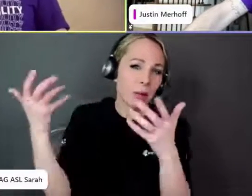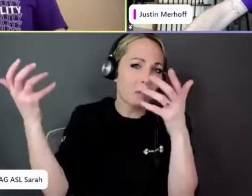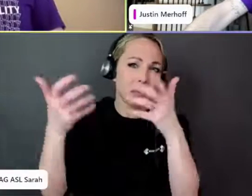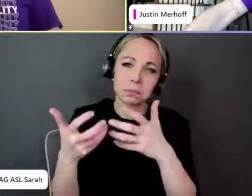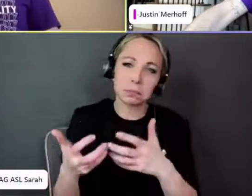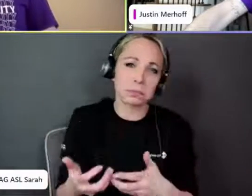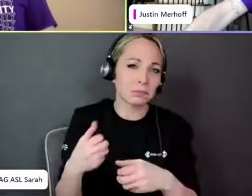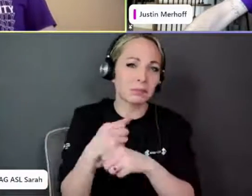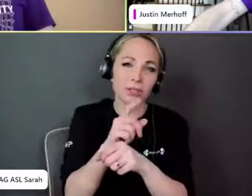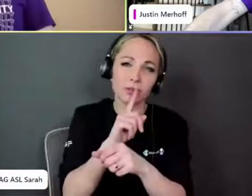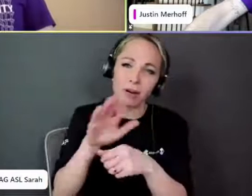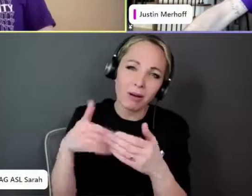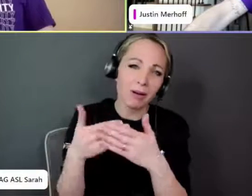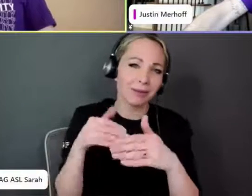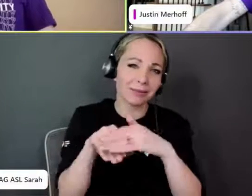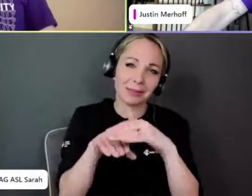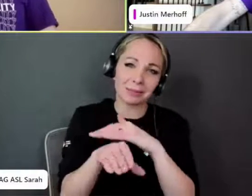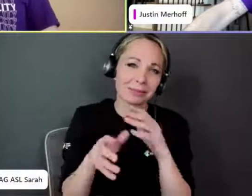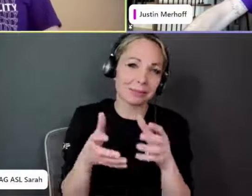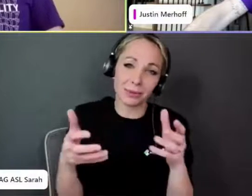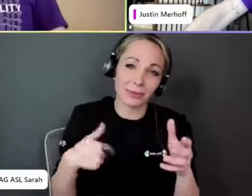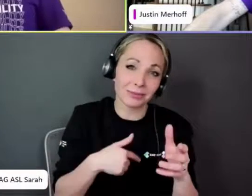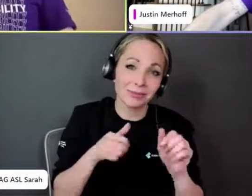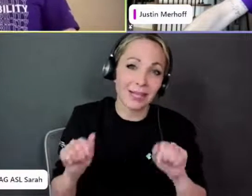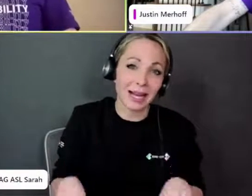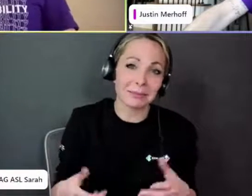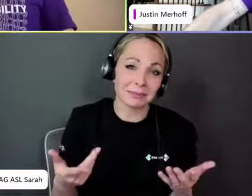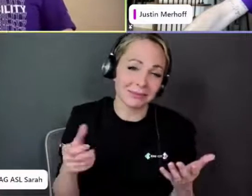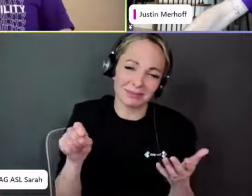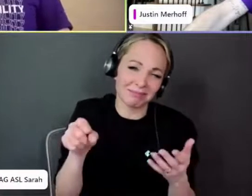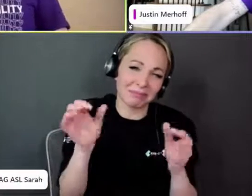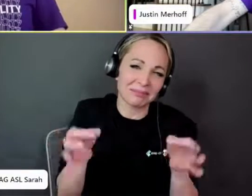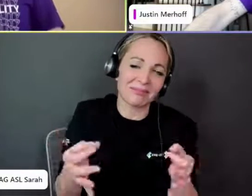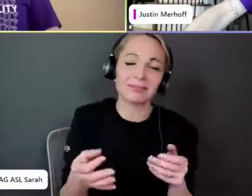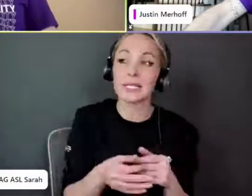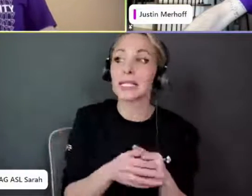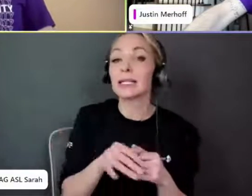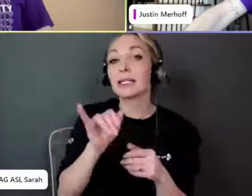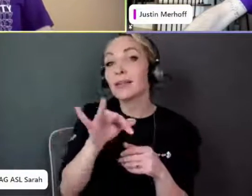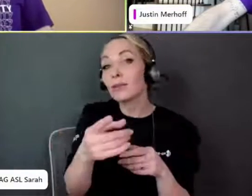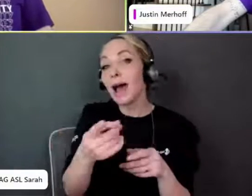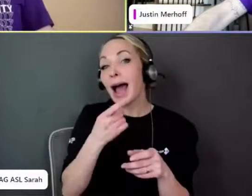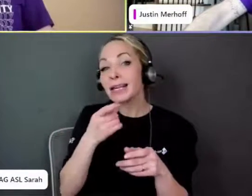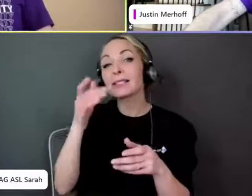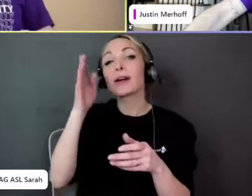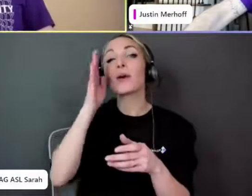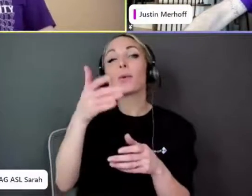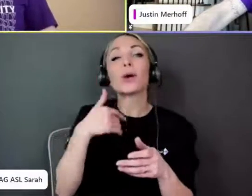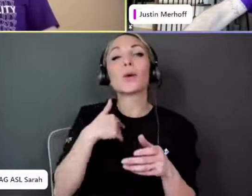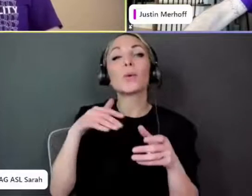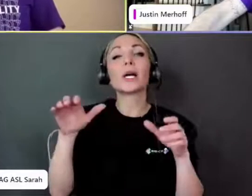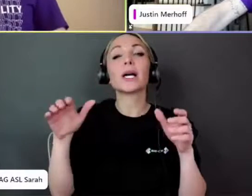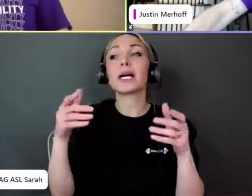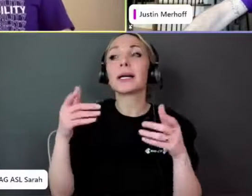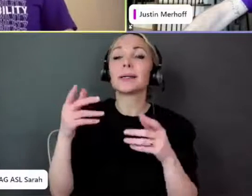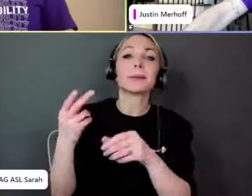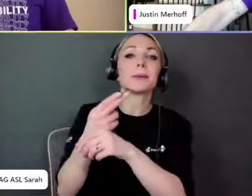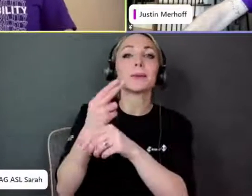So we're definitely be doing that. If the question is are we gonna be doing simulated keyboard testing within Watcher?